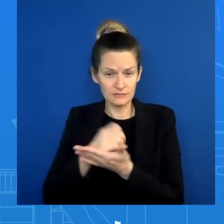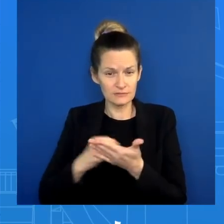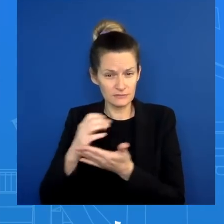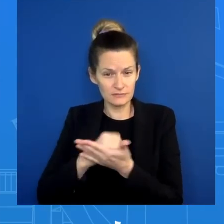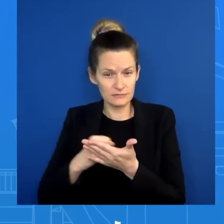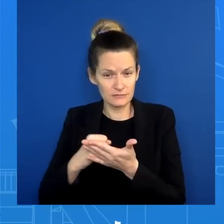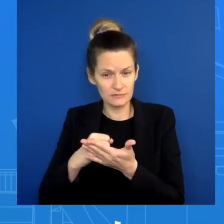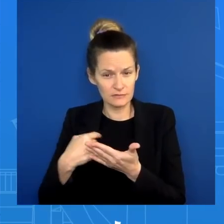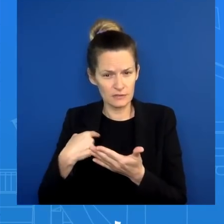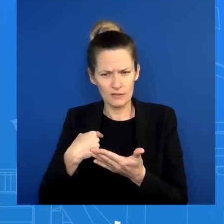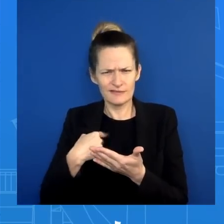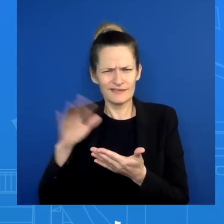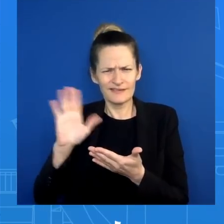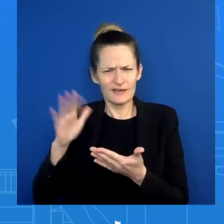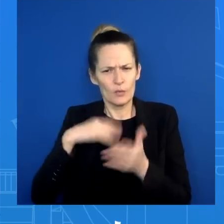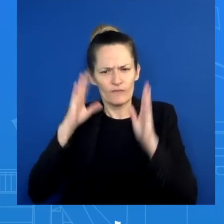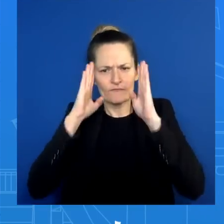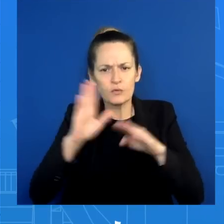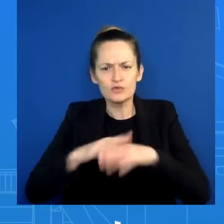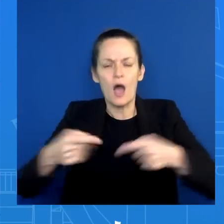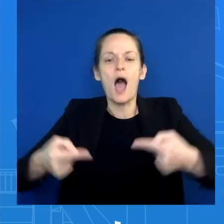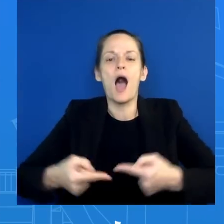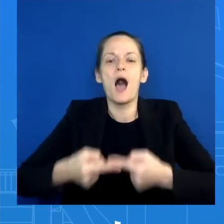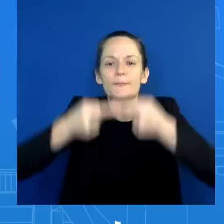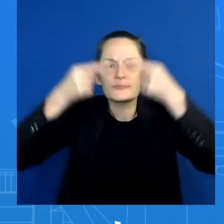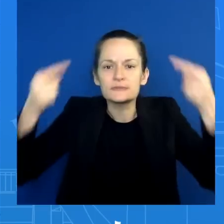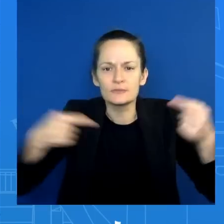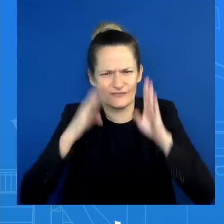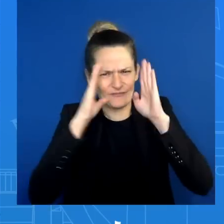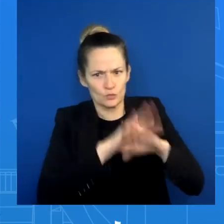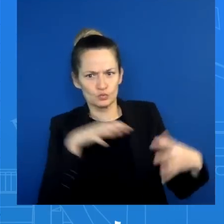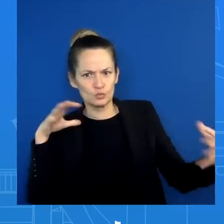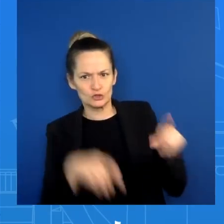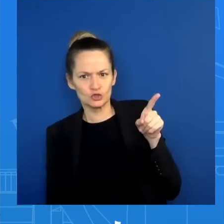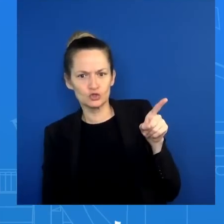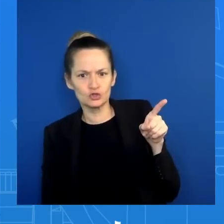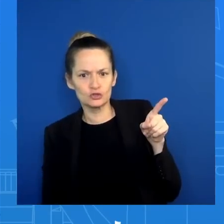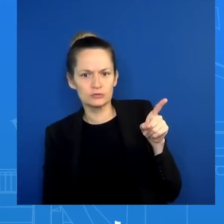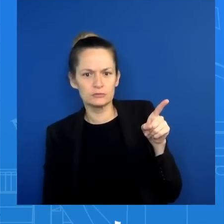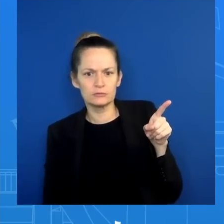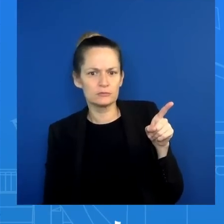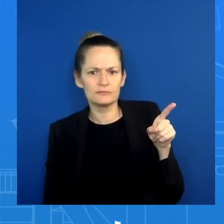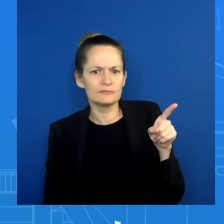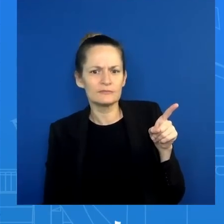who've been literally crippled by this by this pandemic,